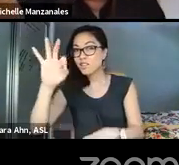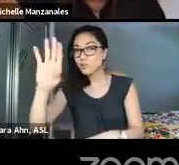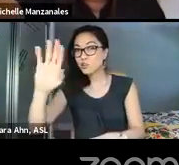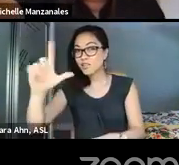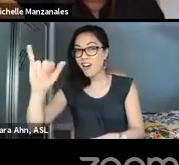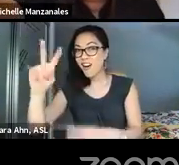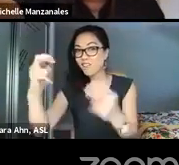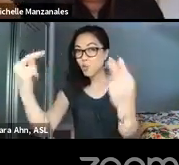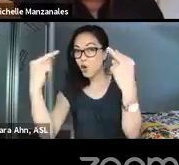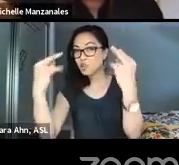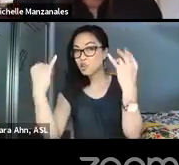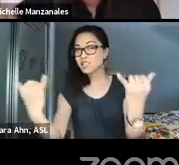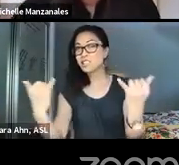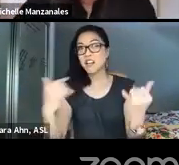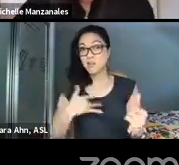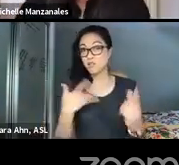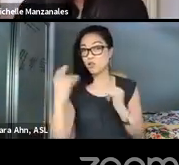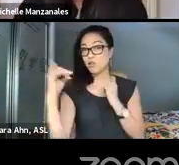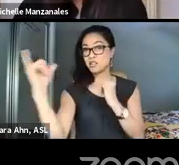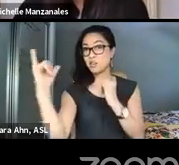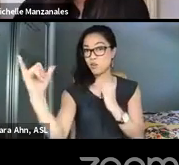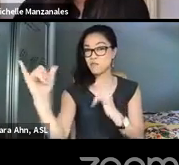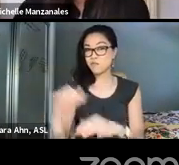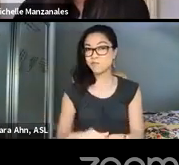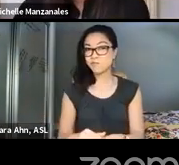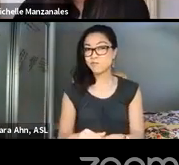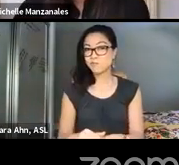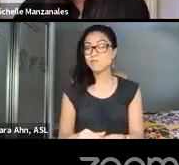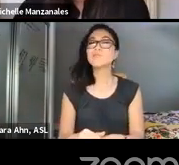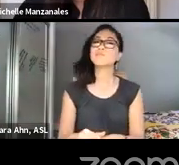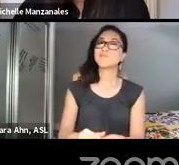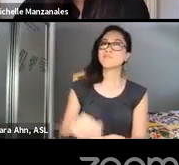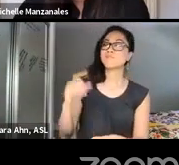as we think about what programming for the summer will look like as we wait for guidance